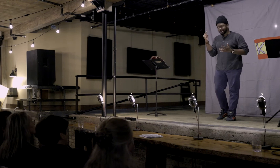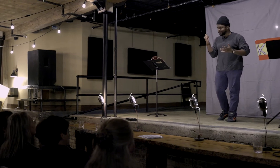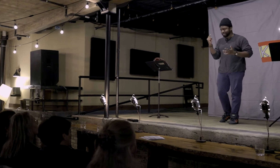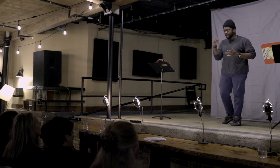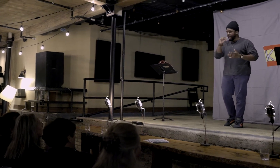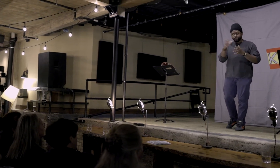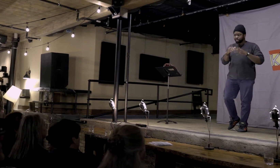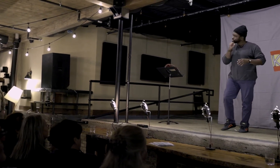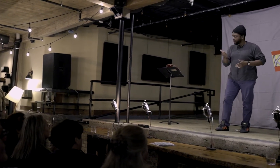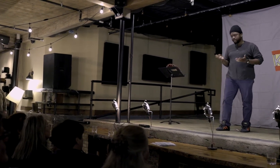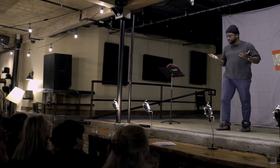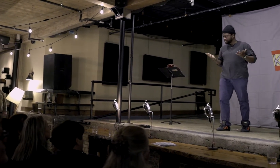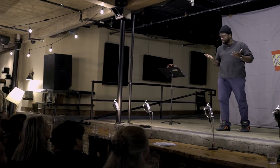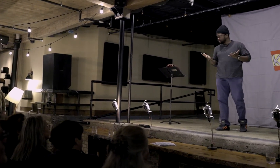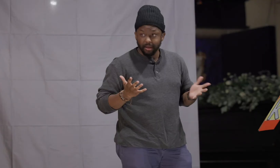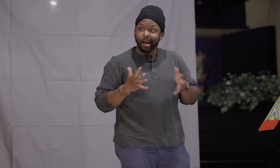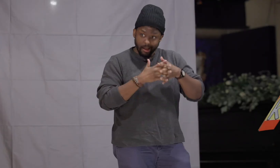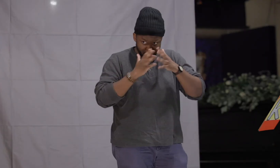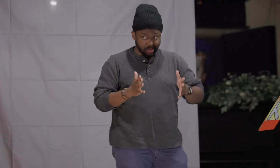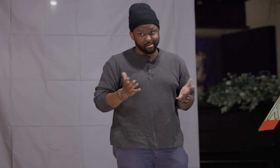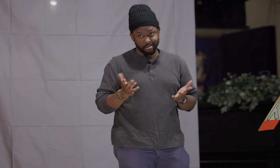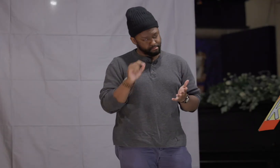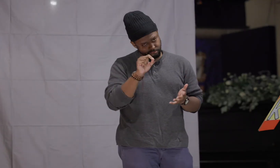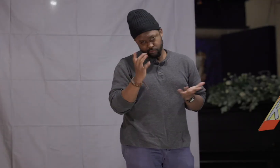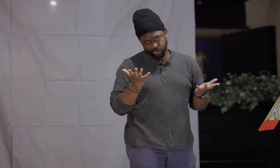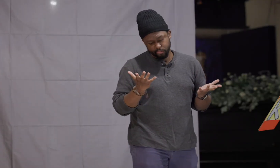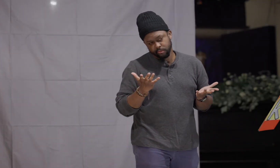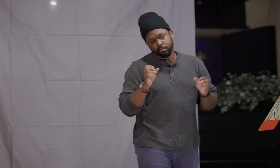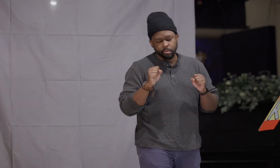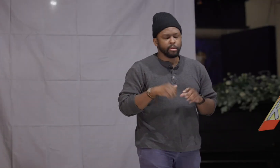I stand here calling myself an American, period.